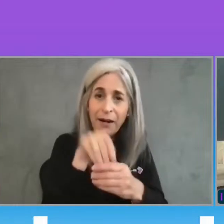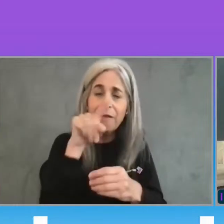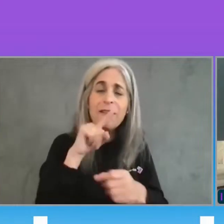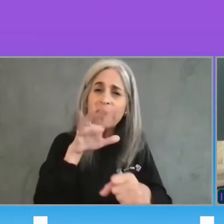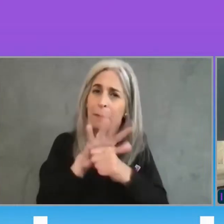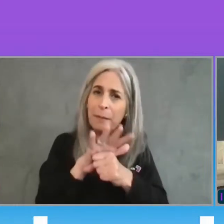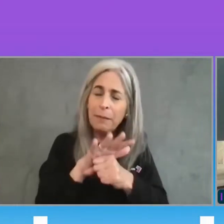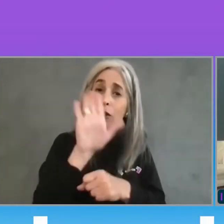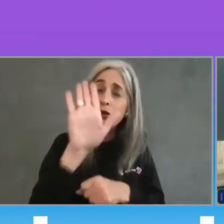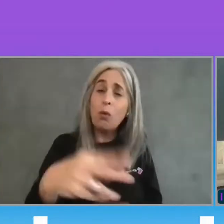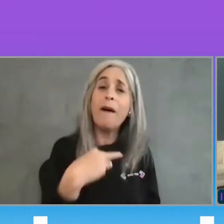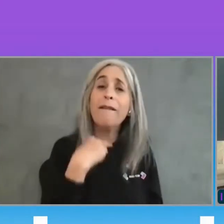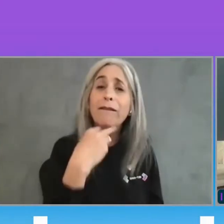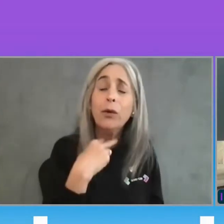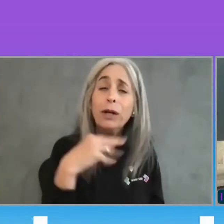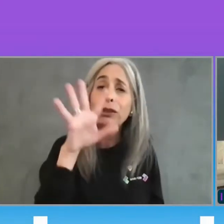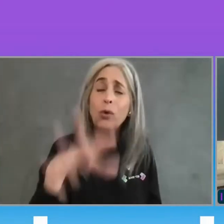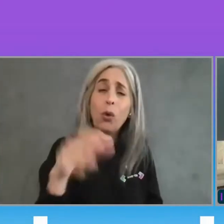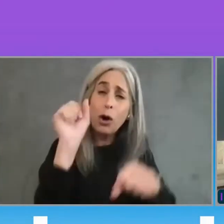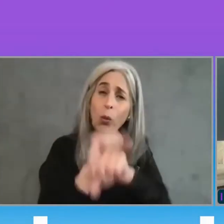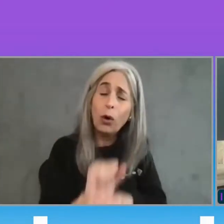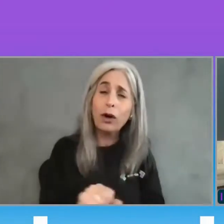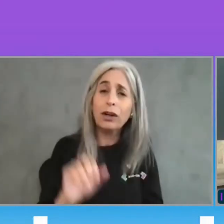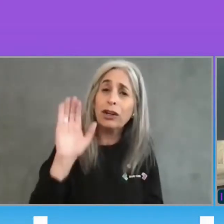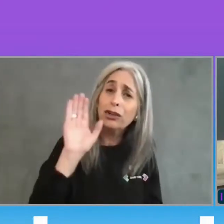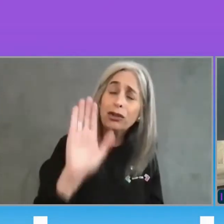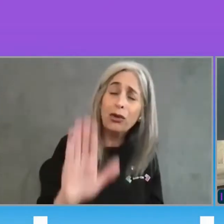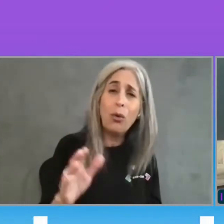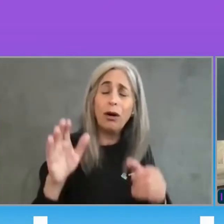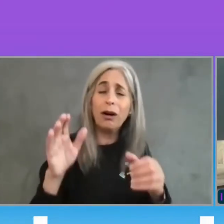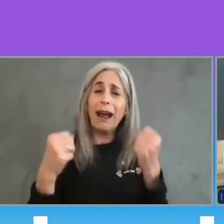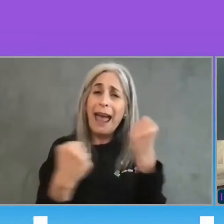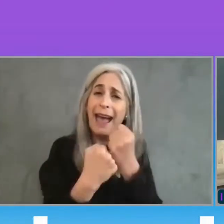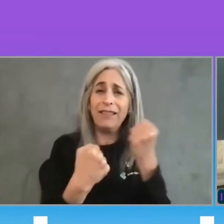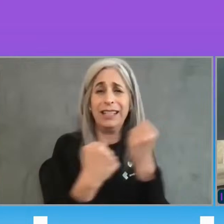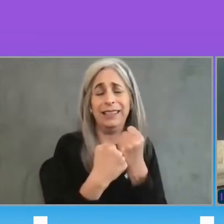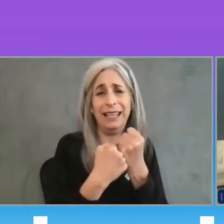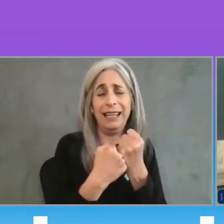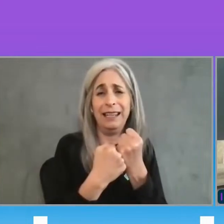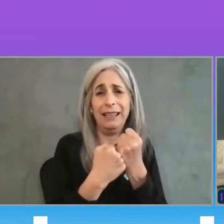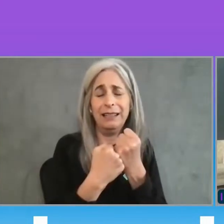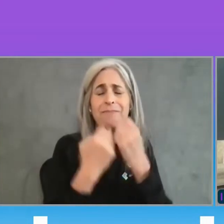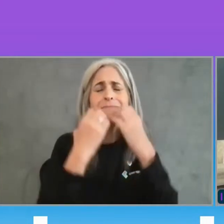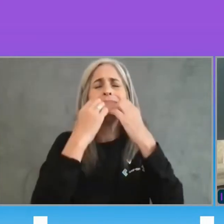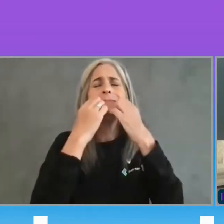of this movement. Your voice,